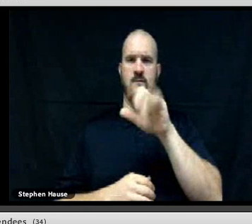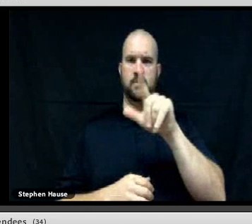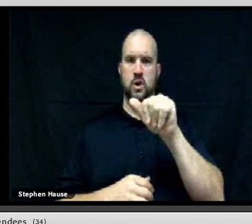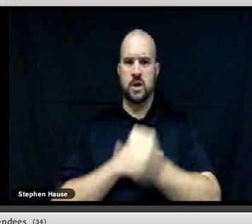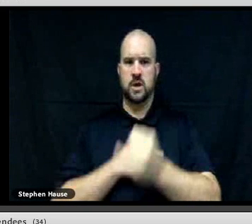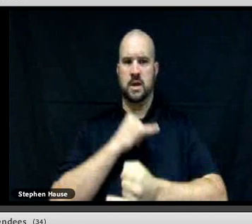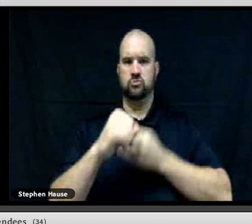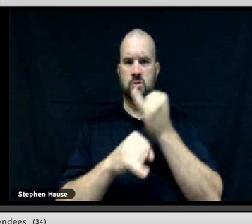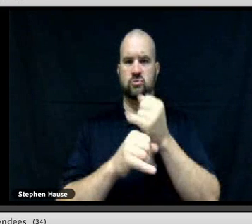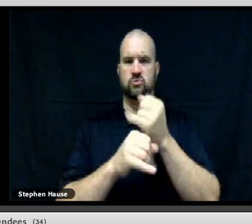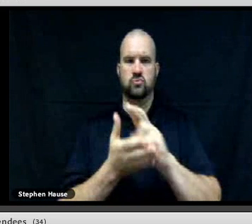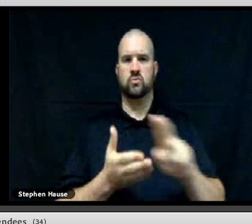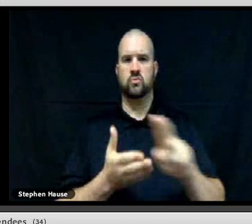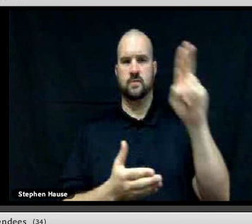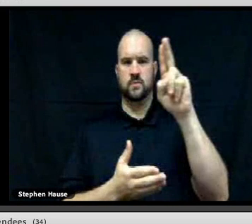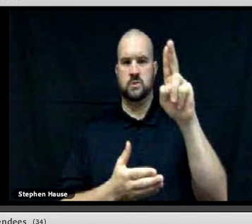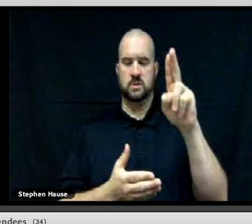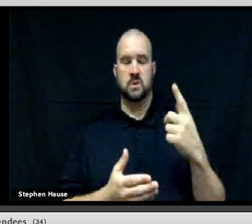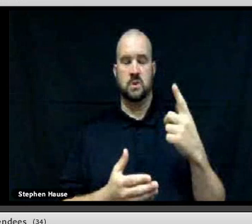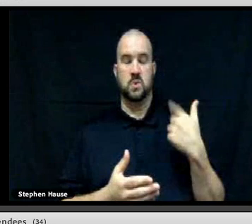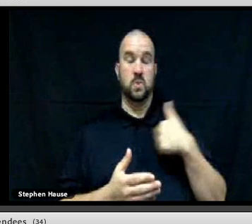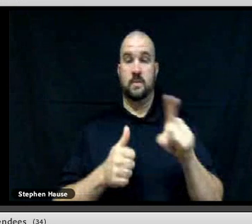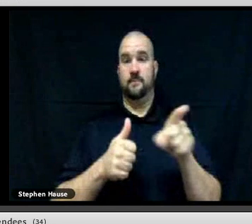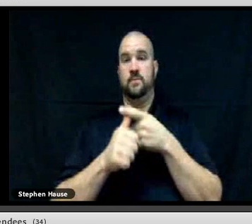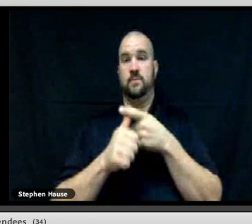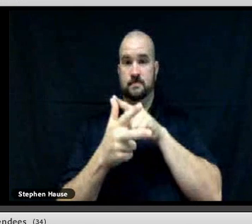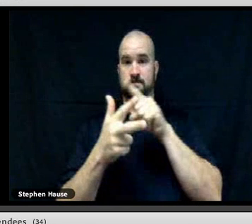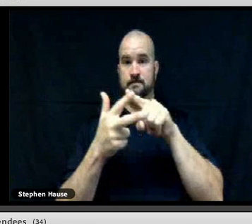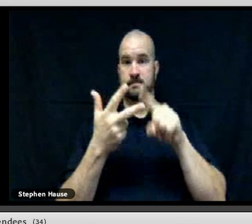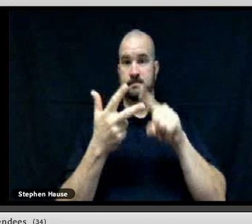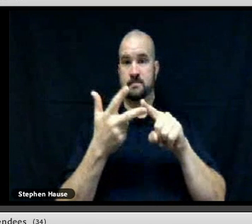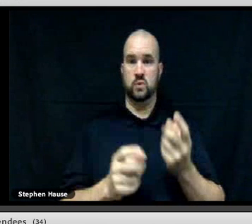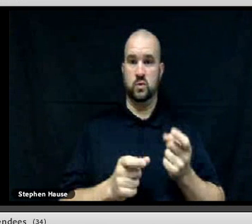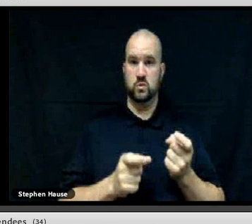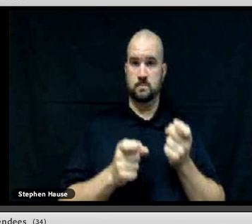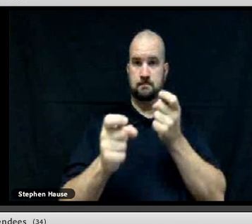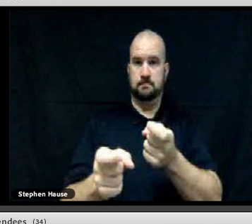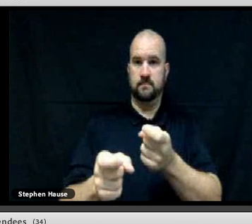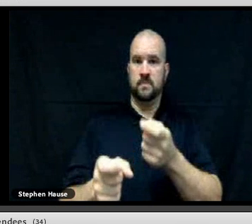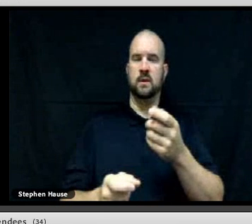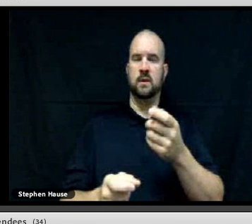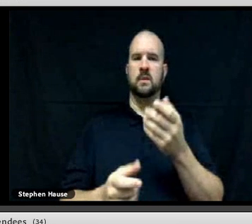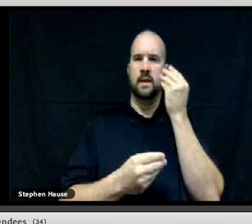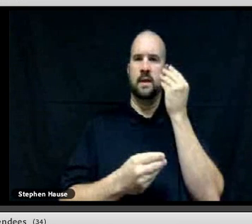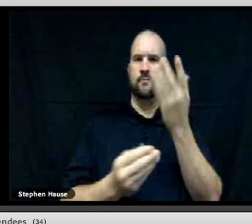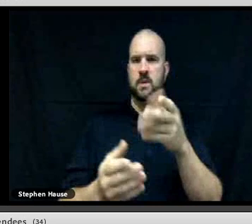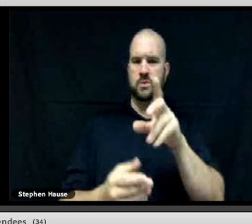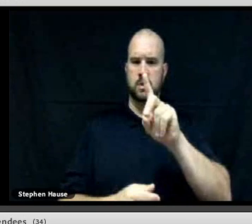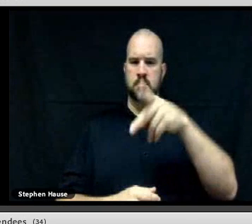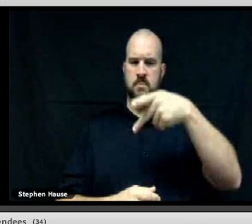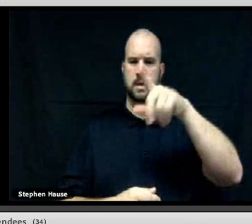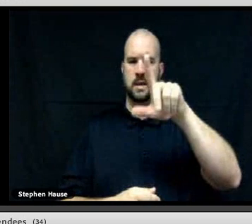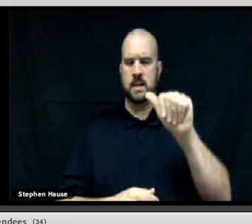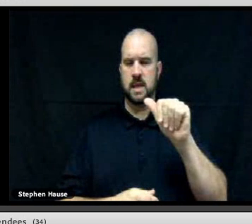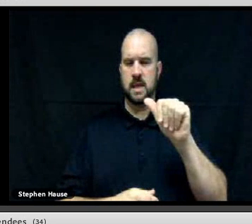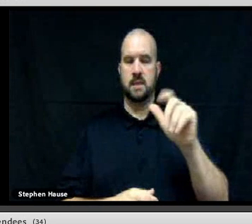we were the first three institutions to submit content to DPLA back in November of 2017